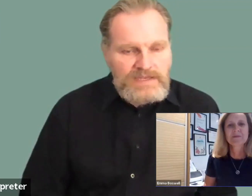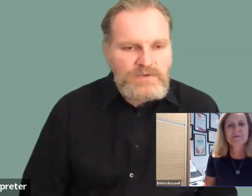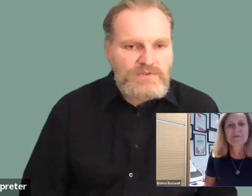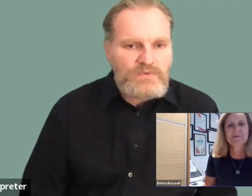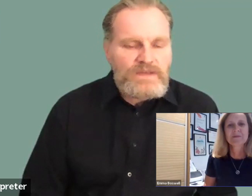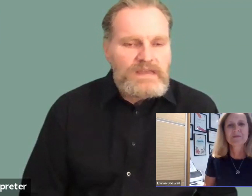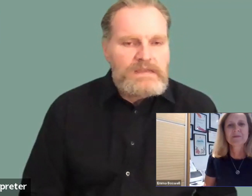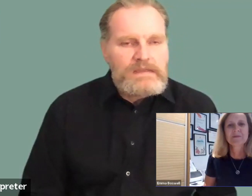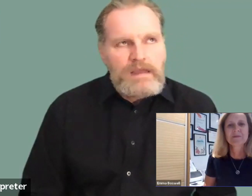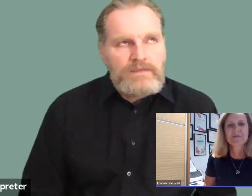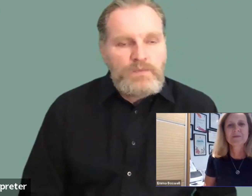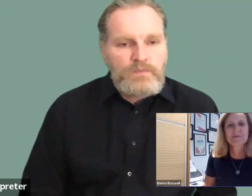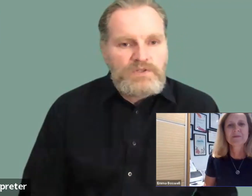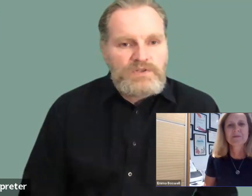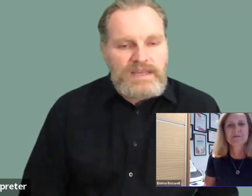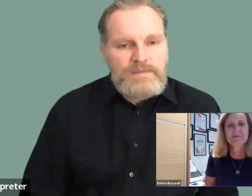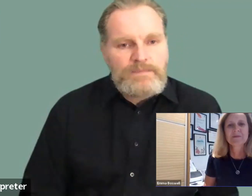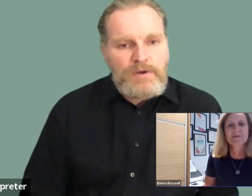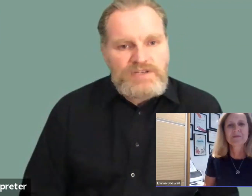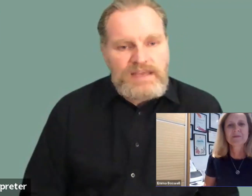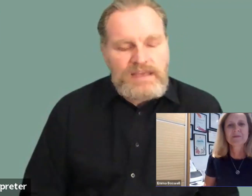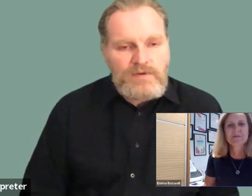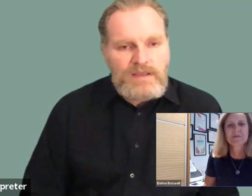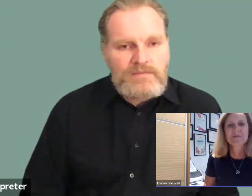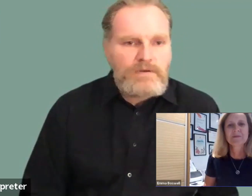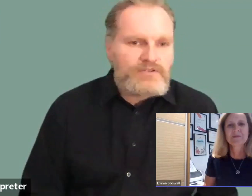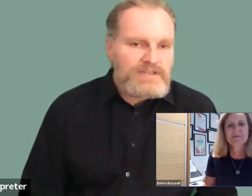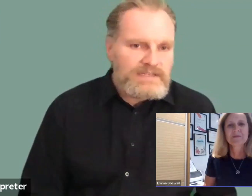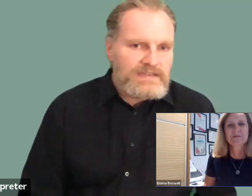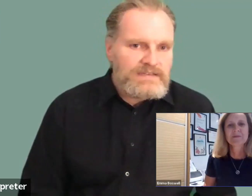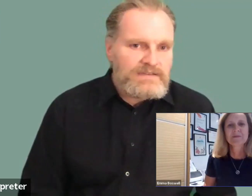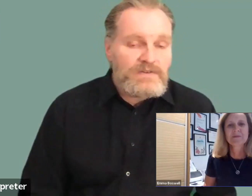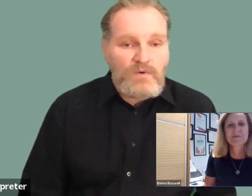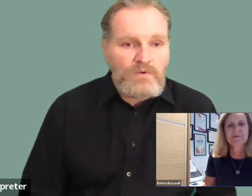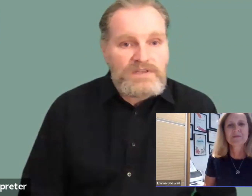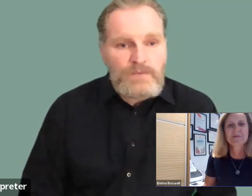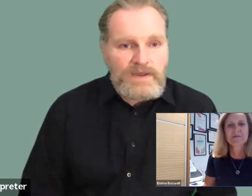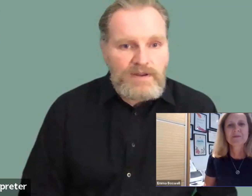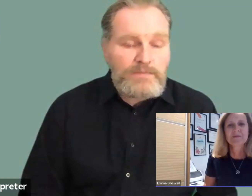so it's sort of you want to say partially hearing, partially sighted, or the other way around,